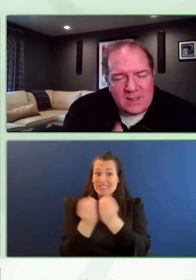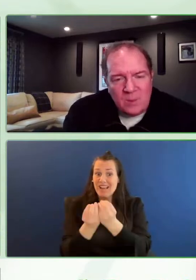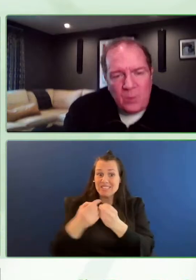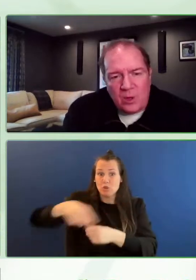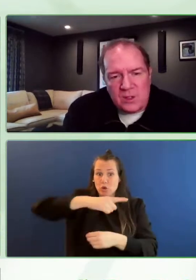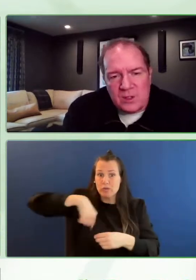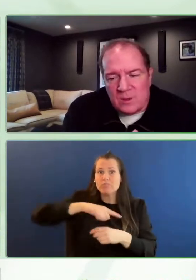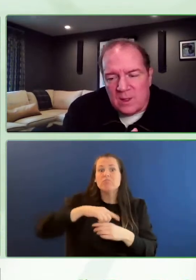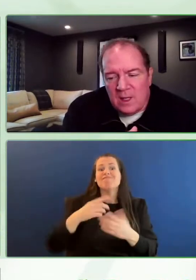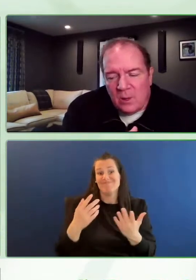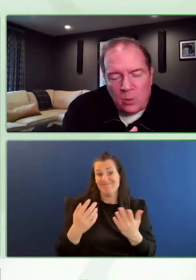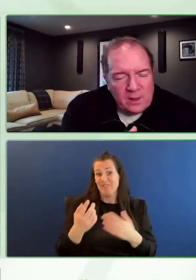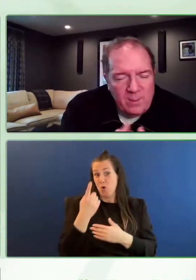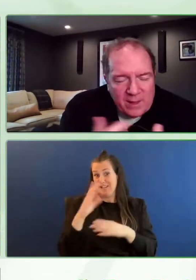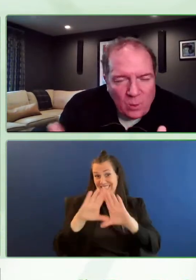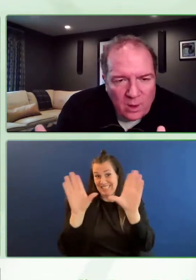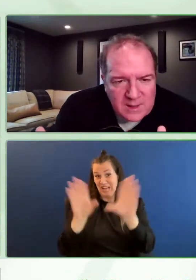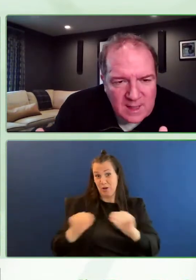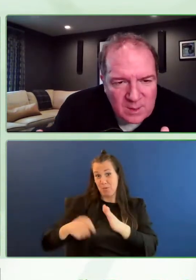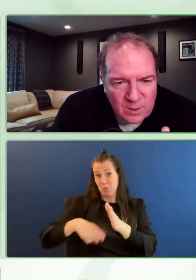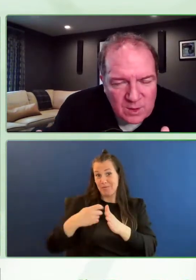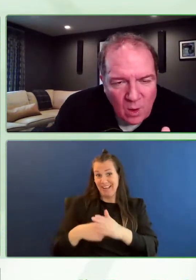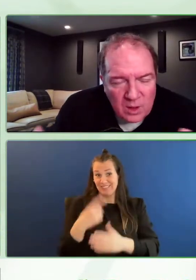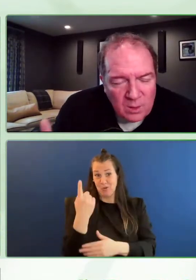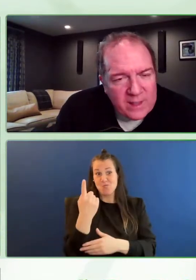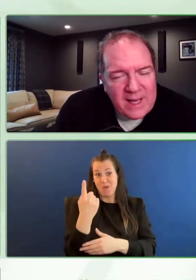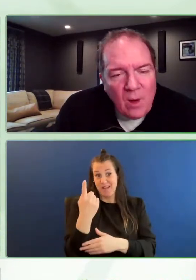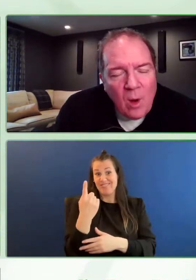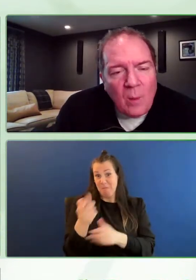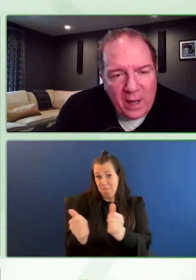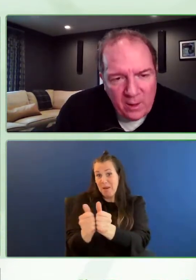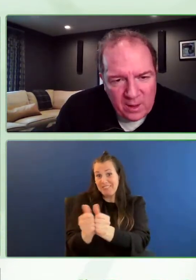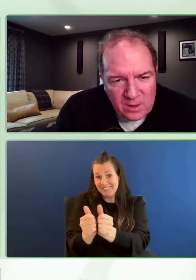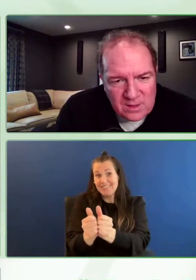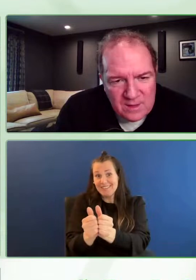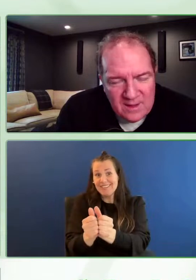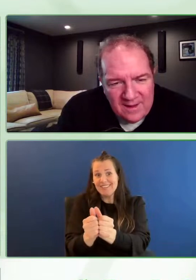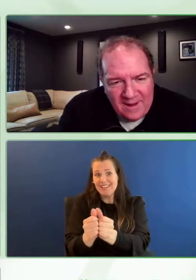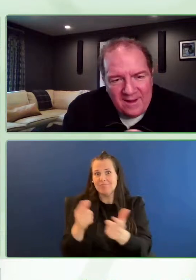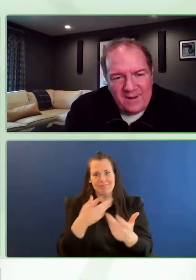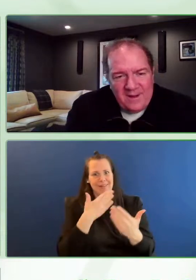why is it important to really make the world accessible to all, to breakdown all barriers,